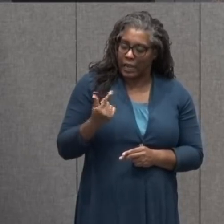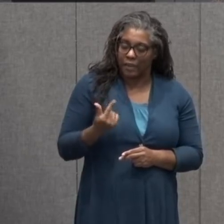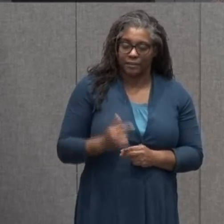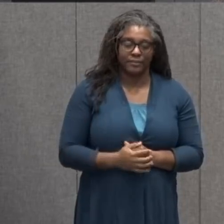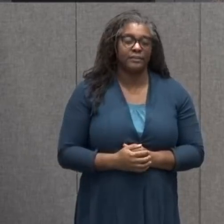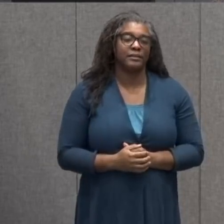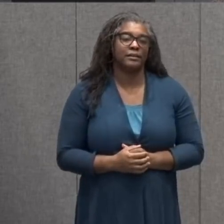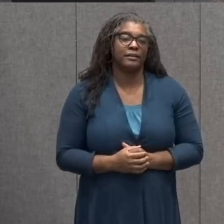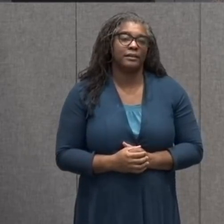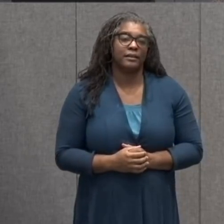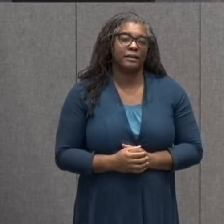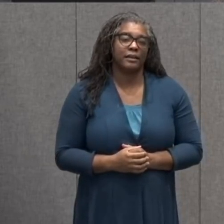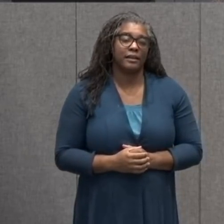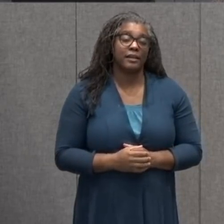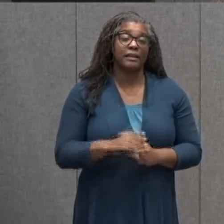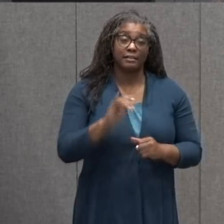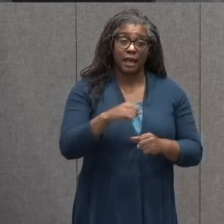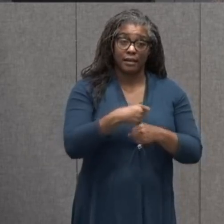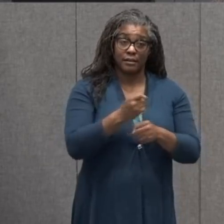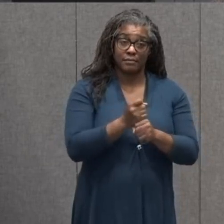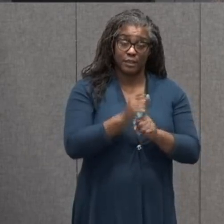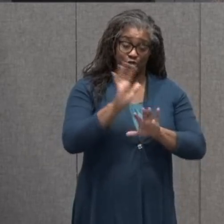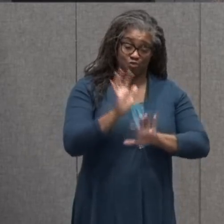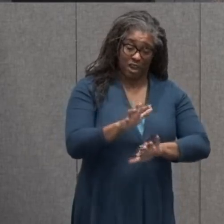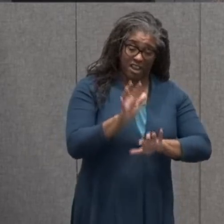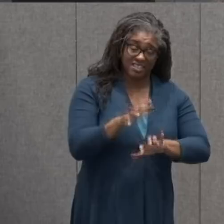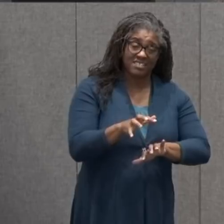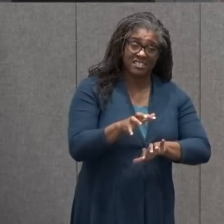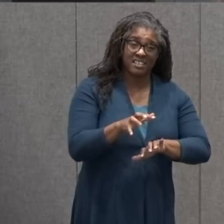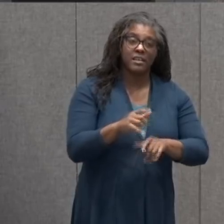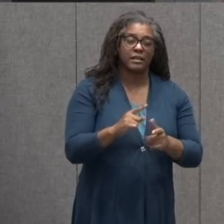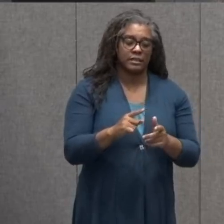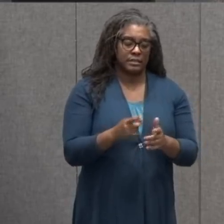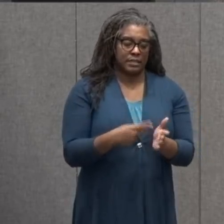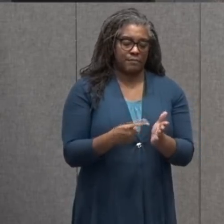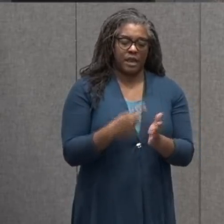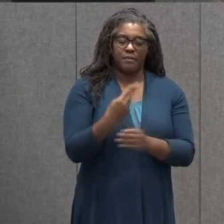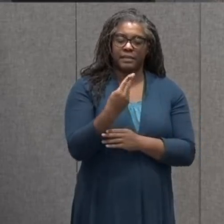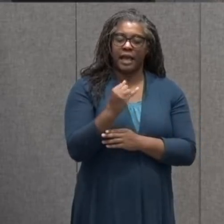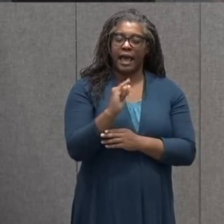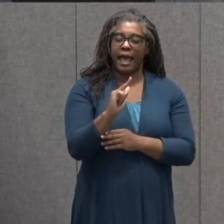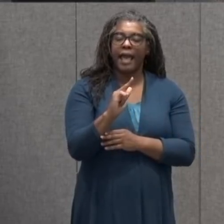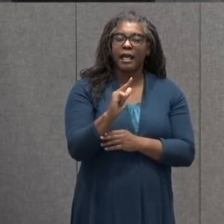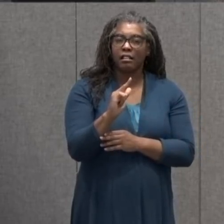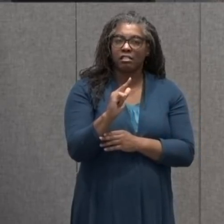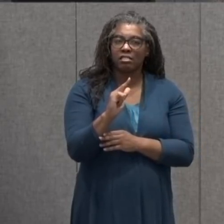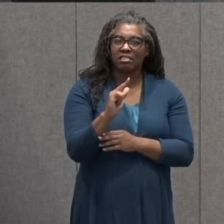and even giant hailstones. Have you ever seen hail?